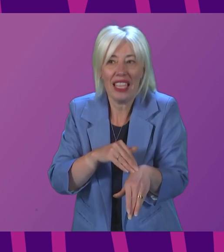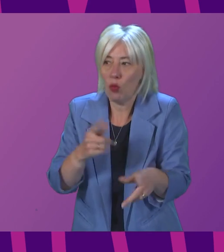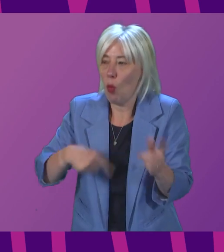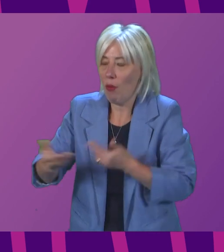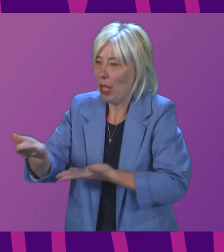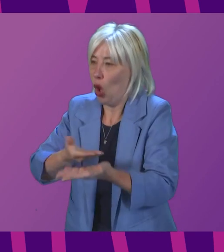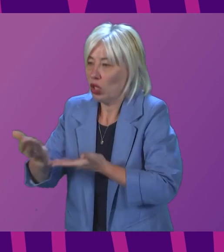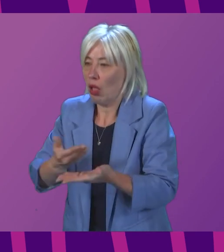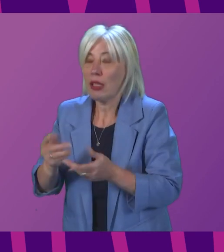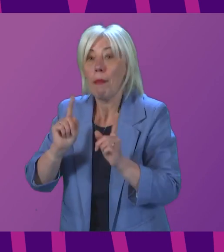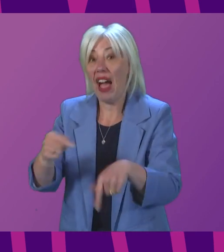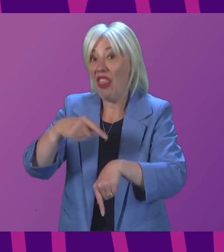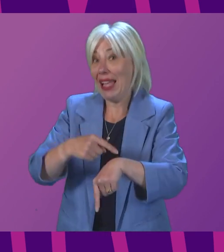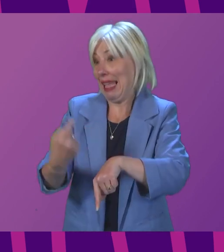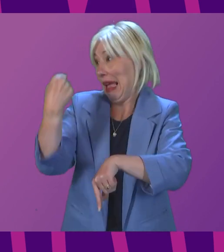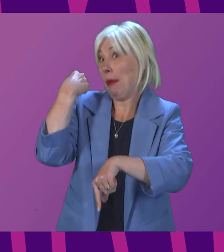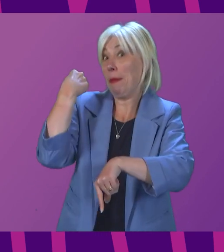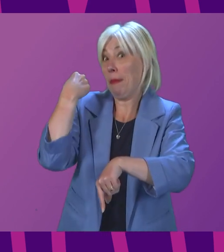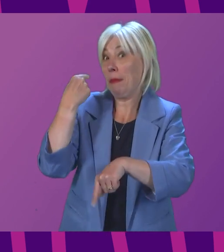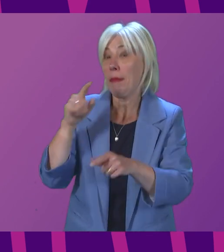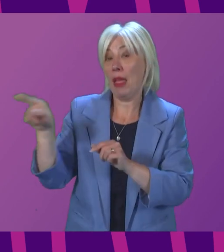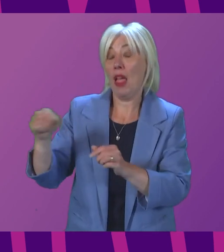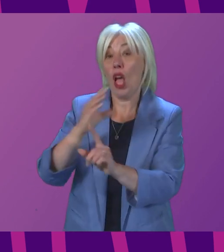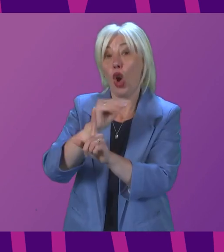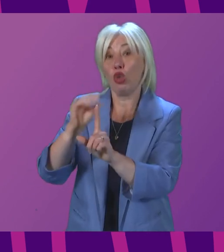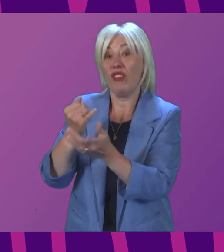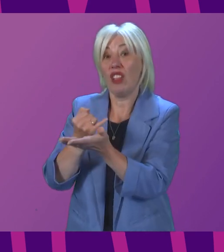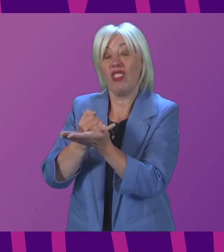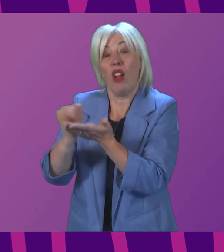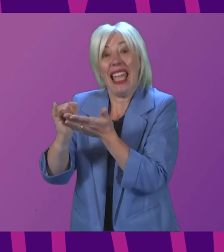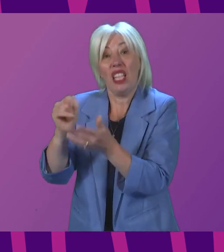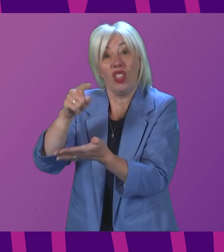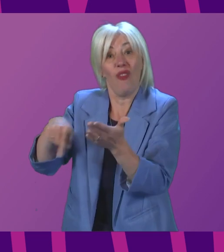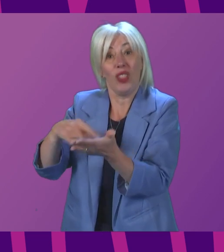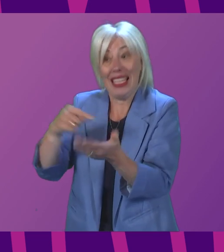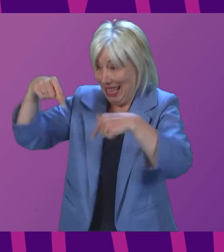I also note that, at that time, the Conservatives in this chamber actually voted against it.